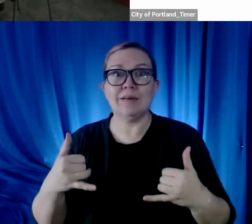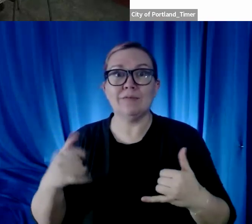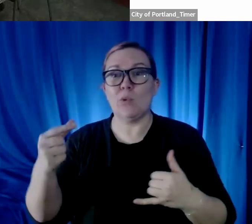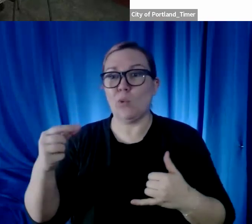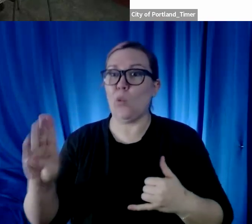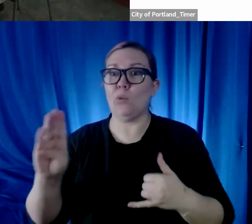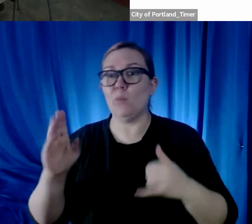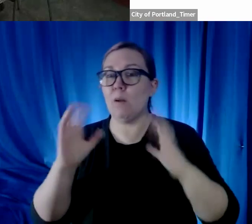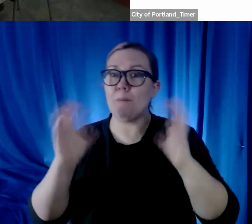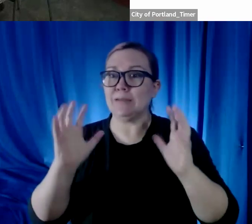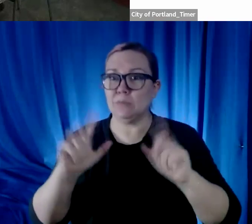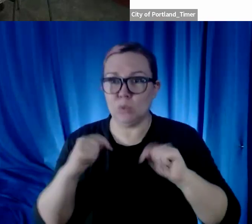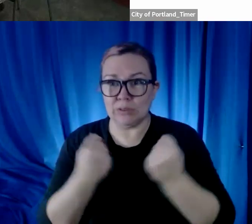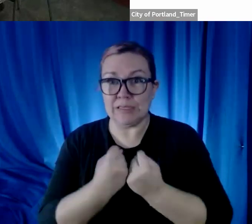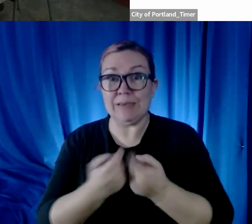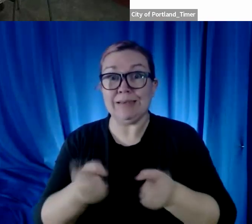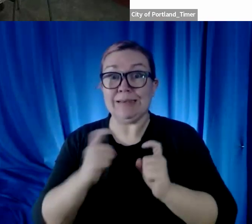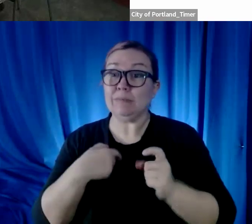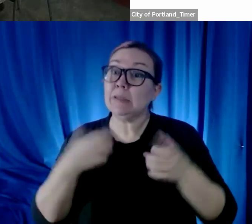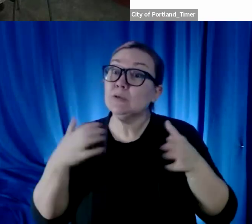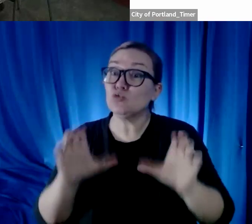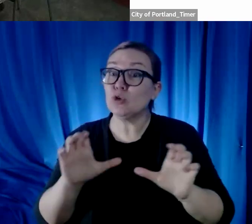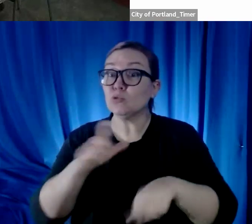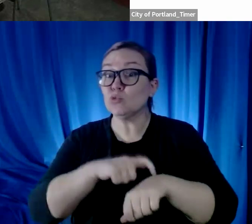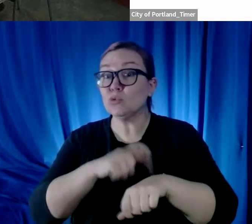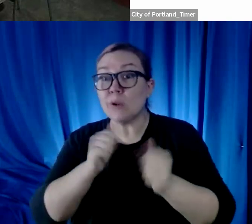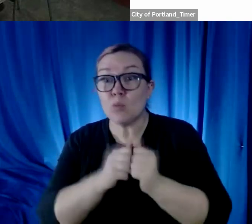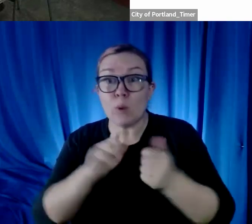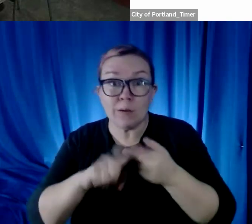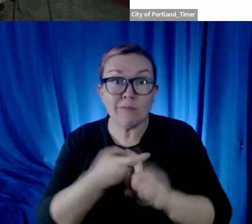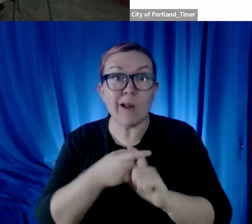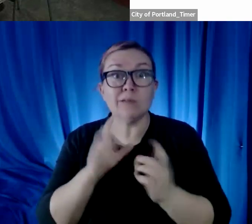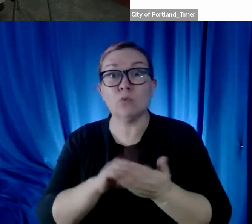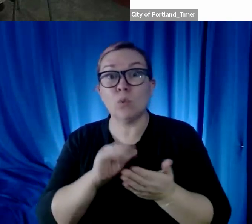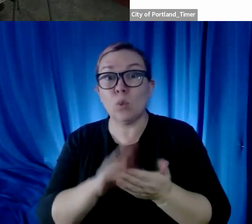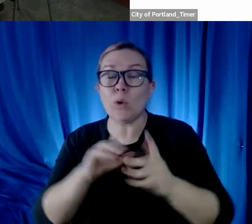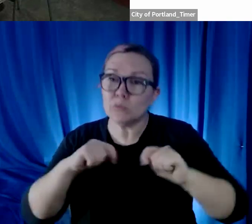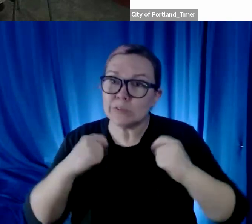Golden Bowl gives me a chance to spend time with my friends, learning to be a team, and working hard.